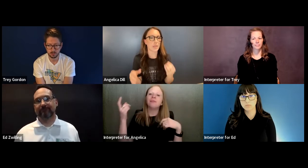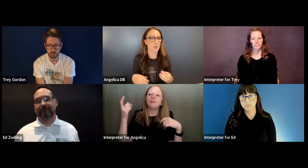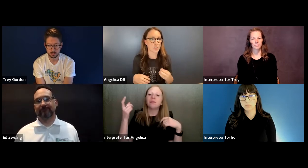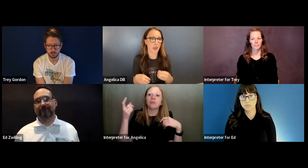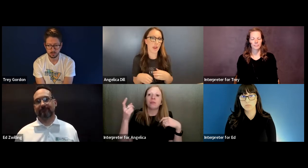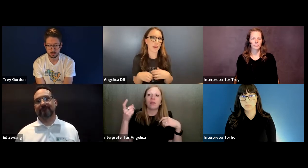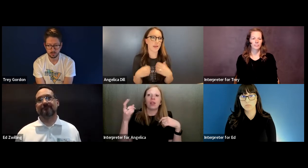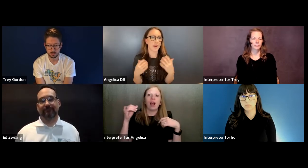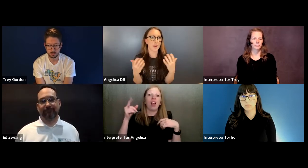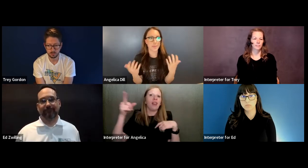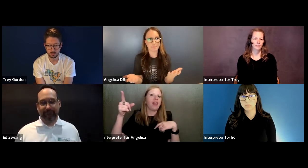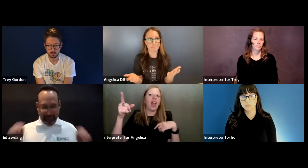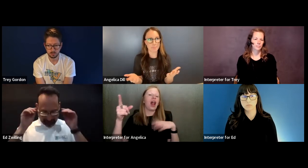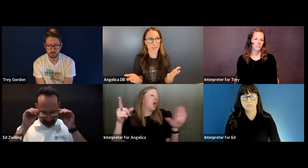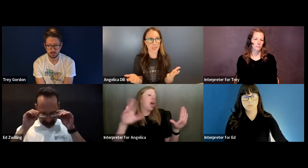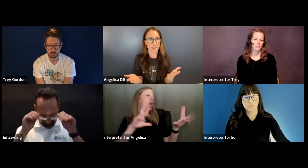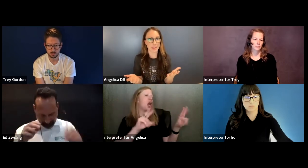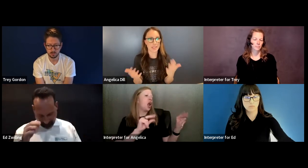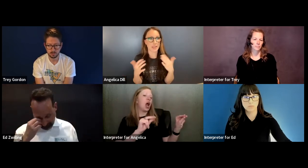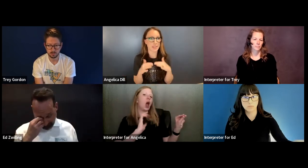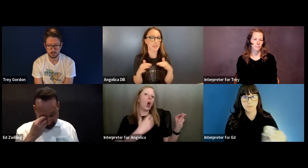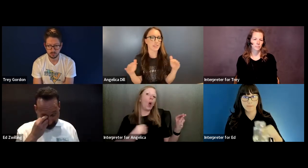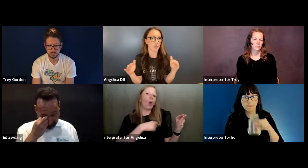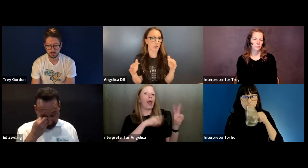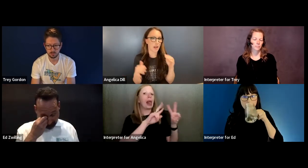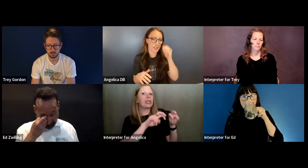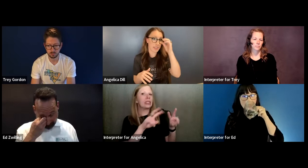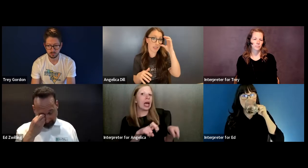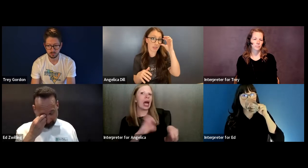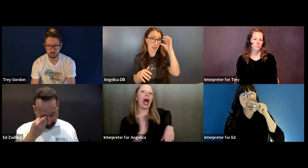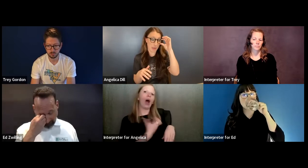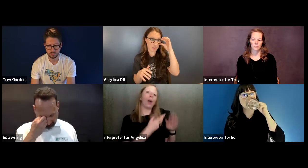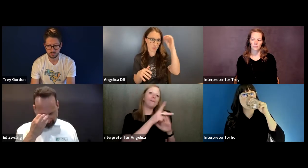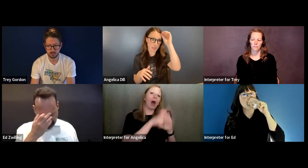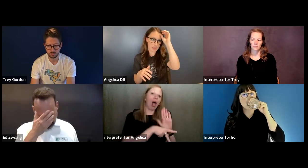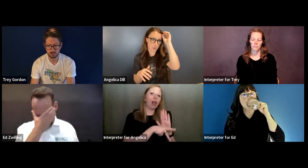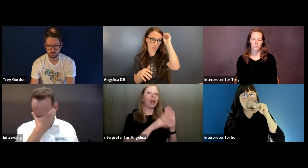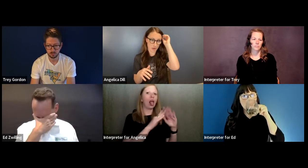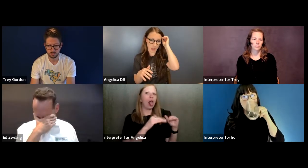pushed back um and they tell us that this is their policy and they have addressed whether or not